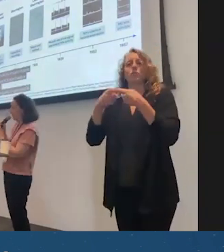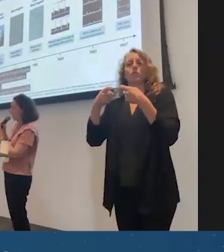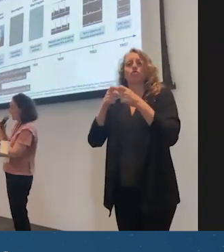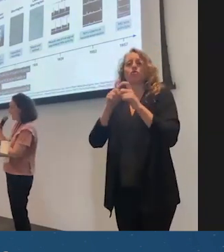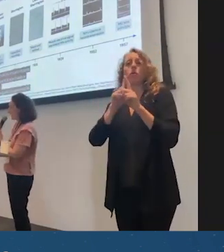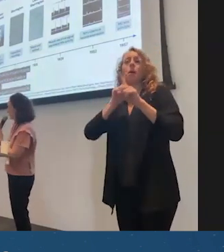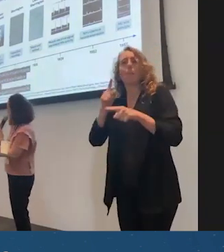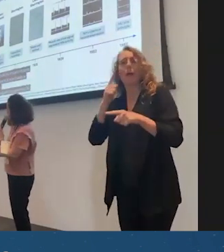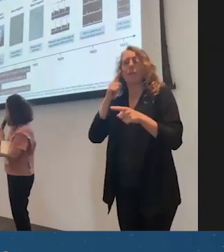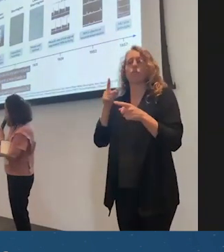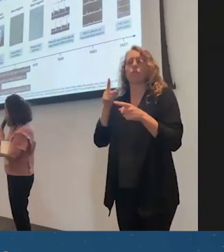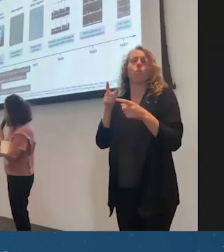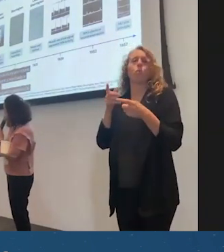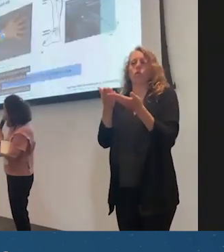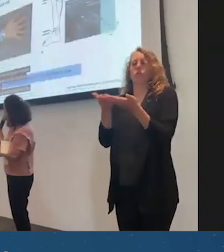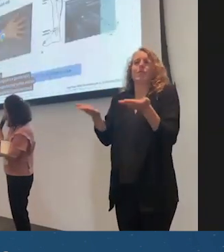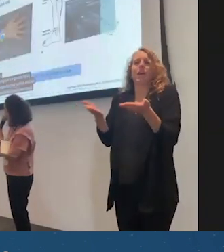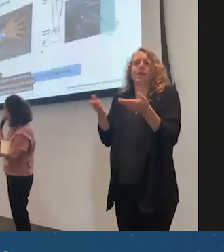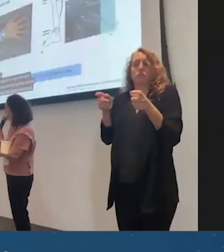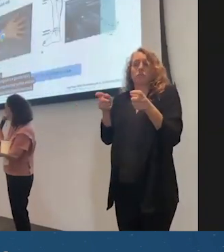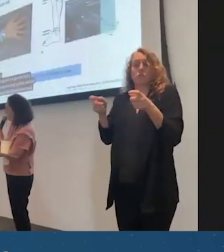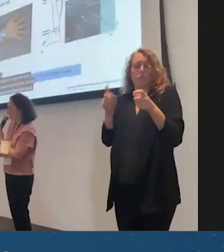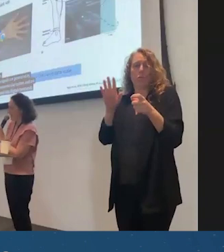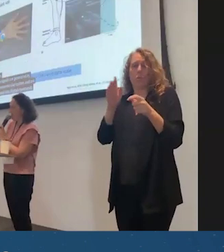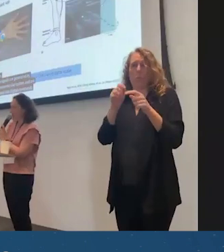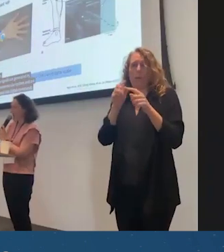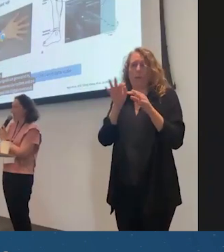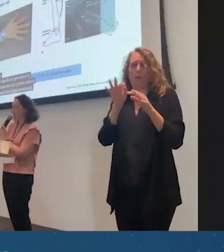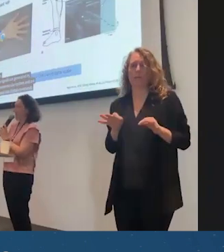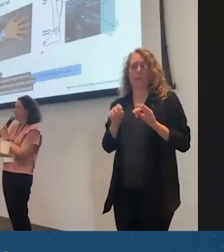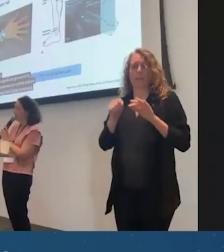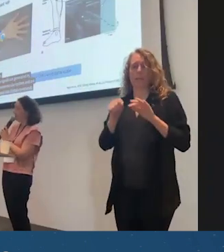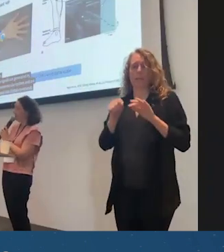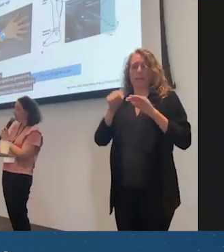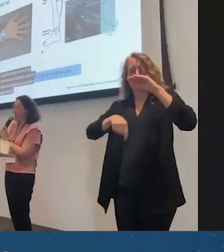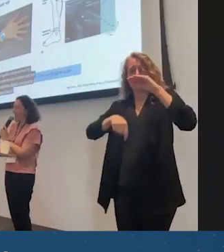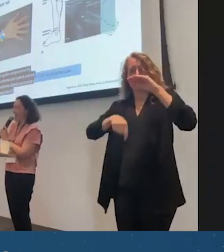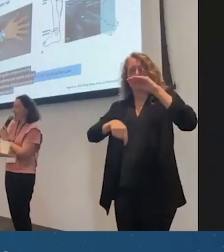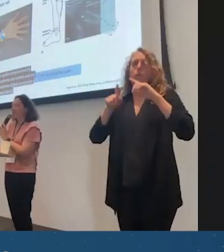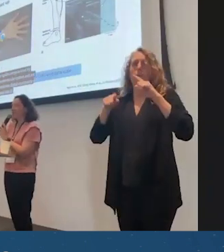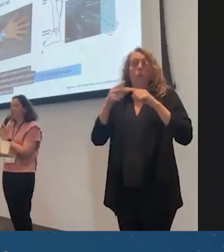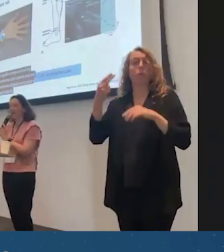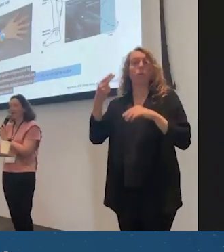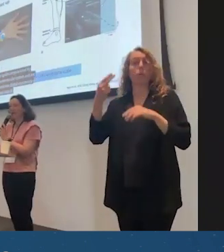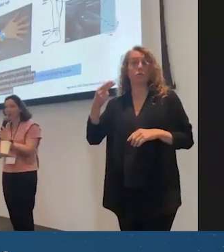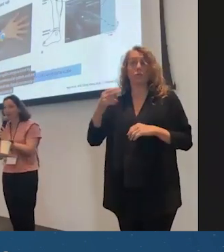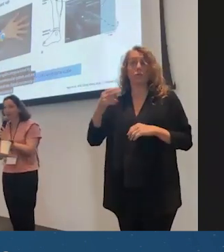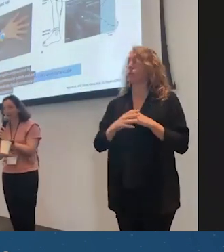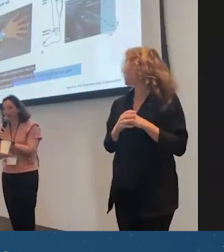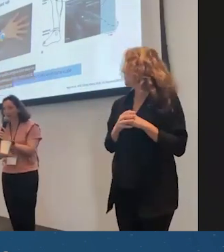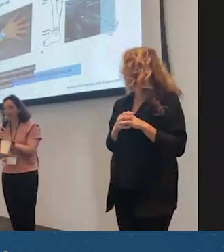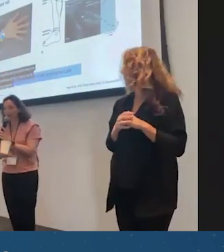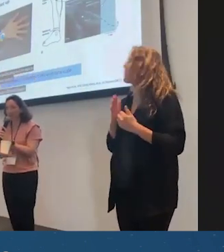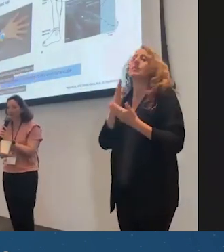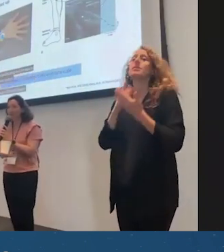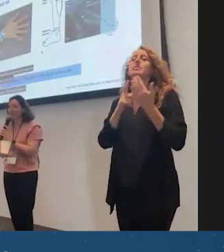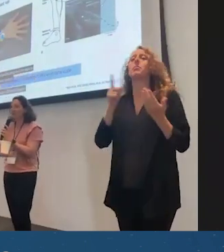OK, so let's go a little bit deeper on that history. So some of you may be very familiar with surface